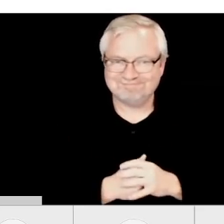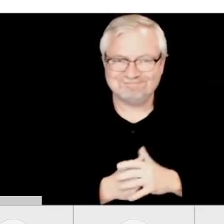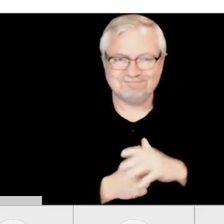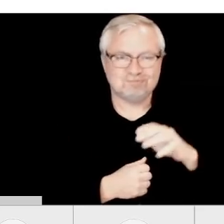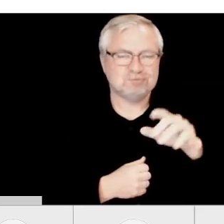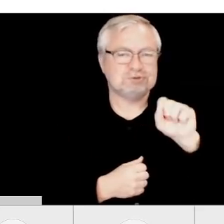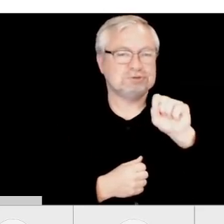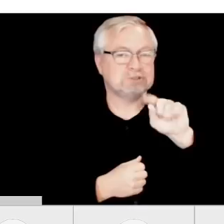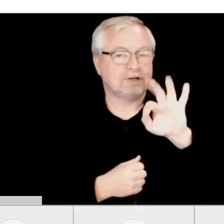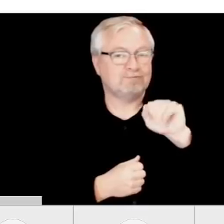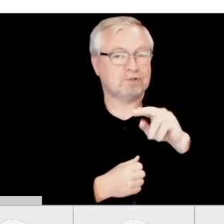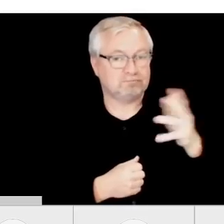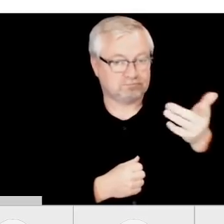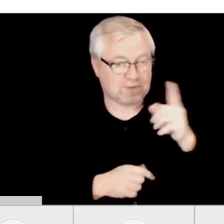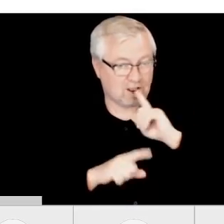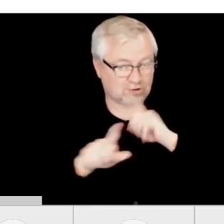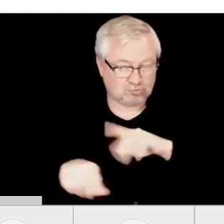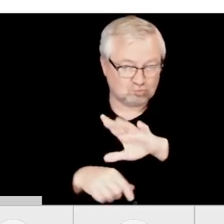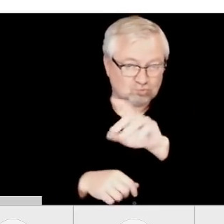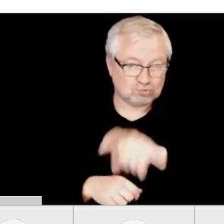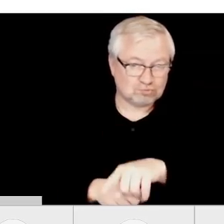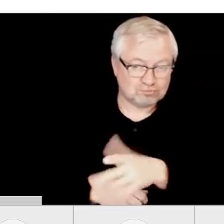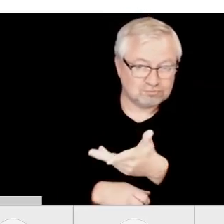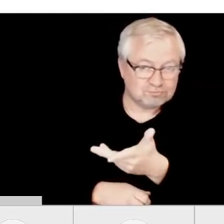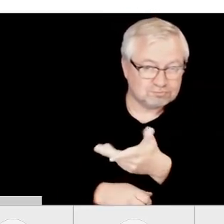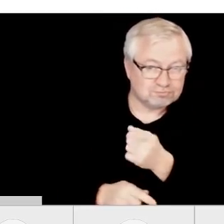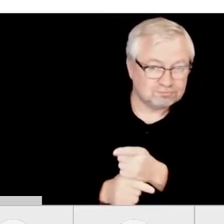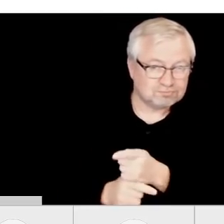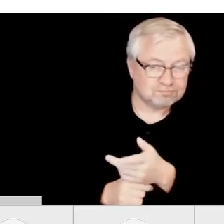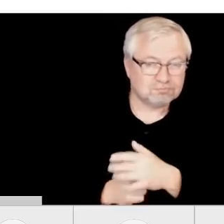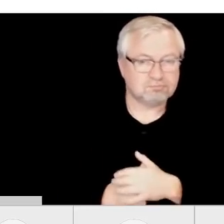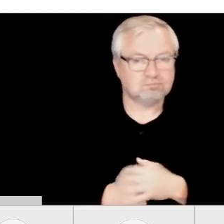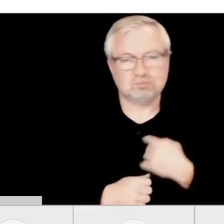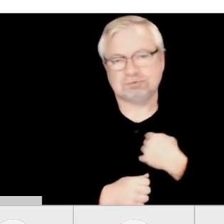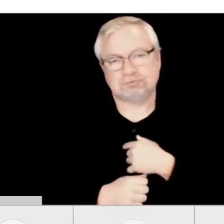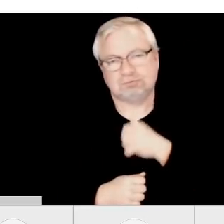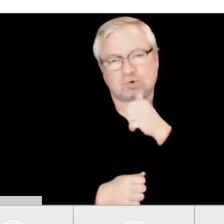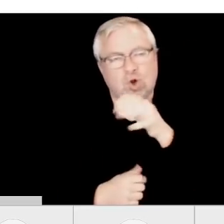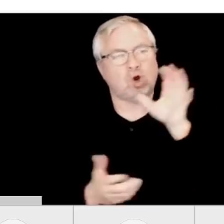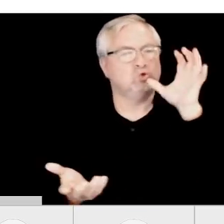there is no further -- we have not assumed that ventilator demand would